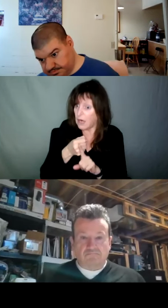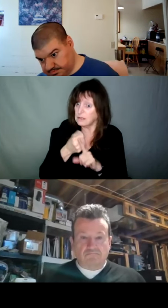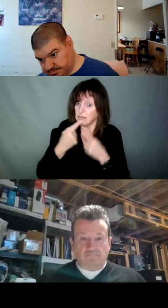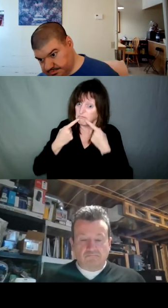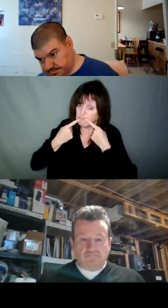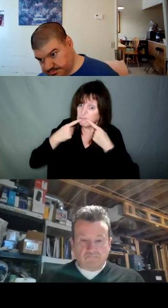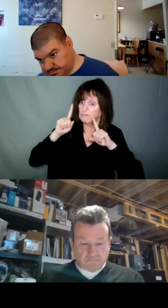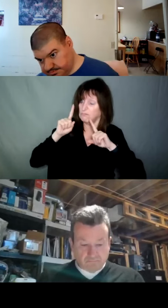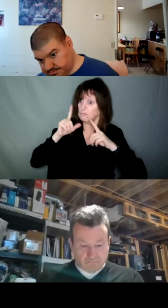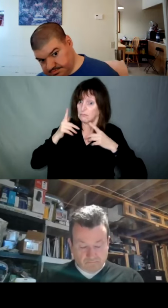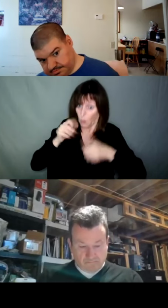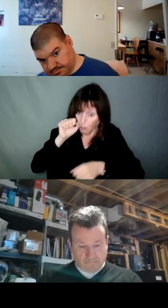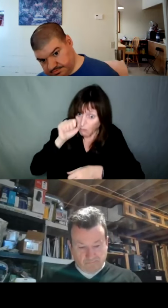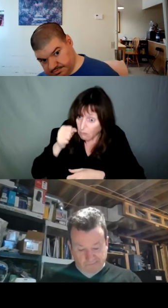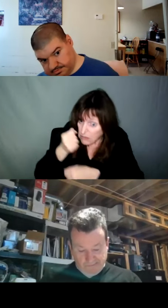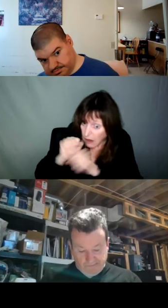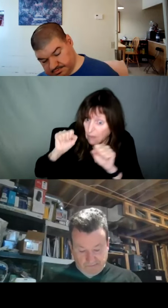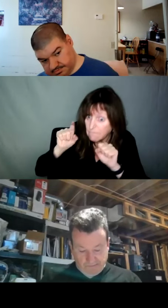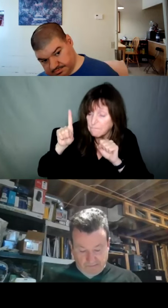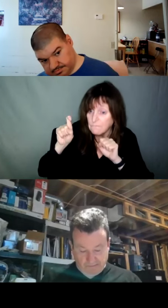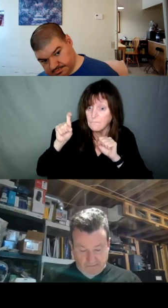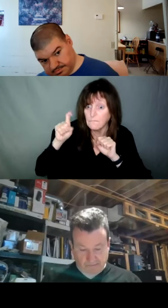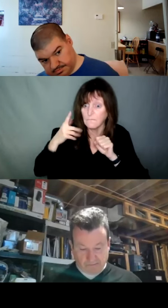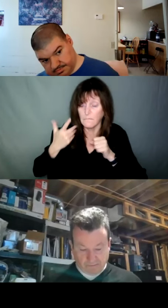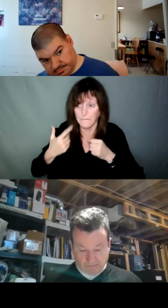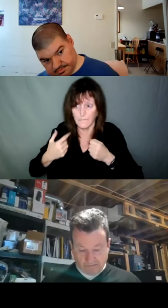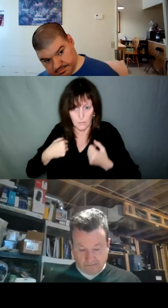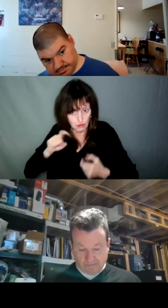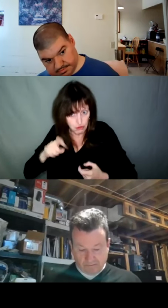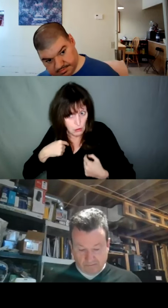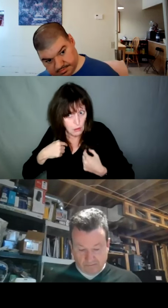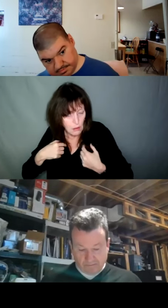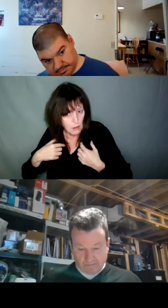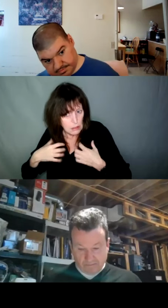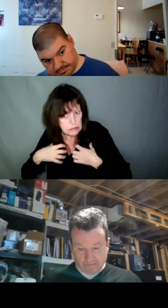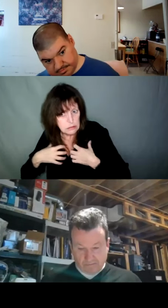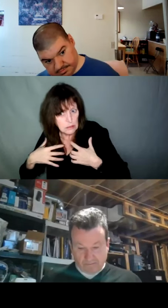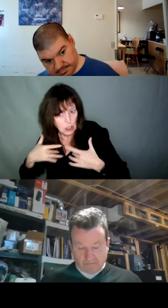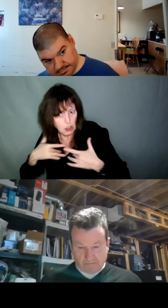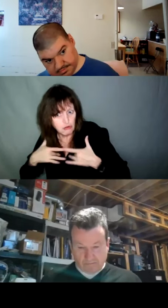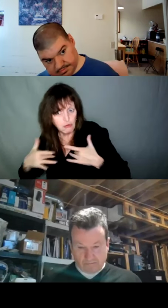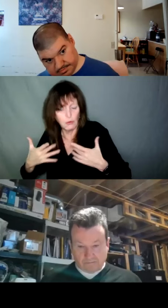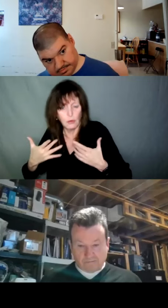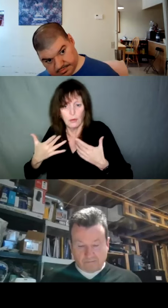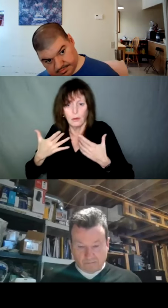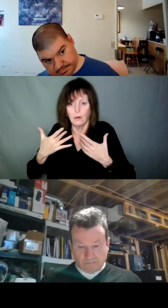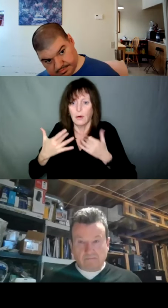wait time between first and second dose